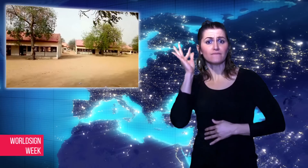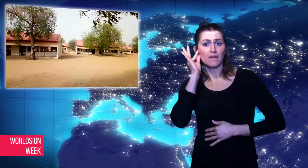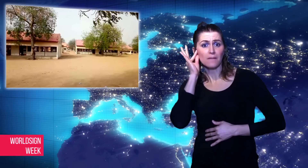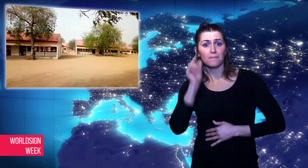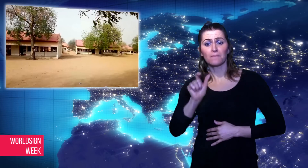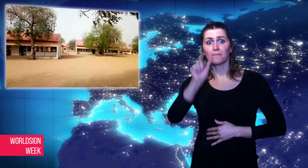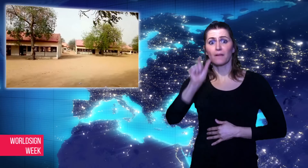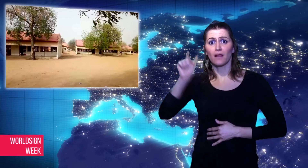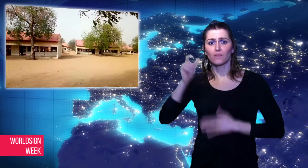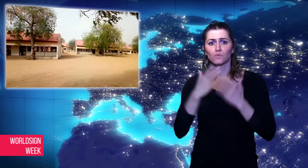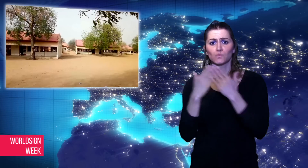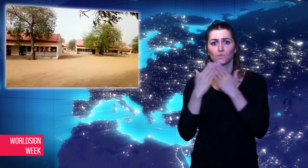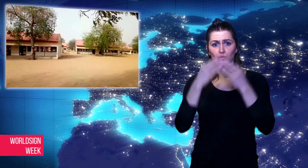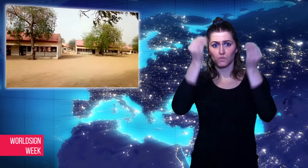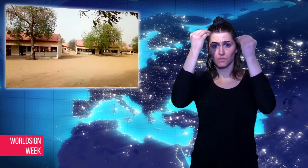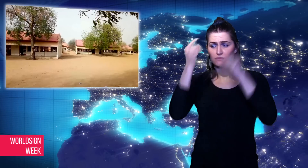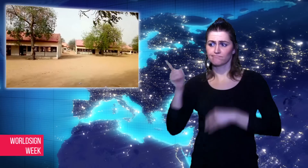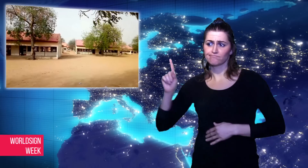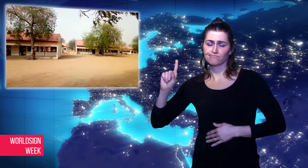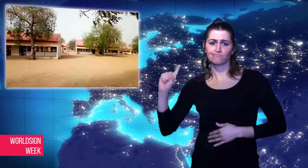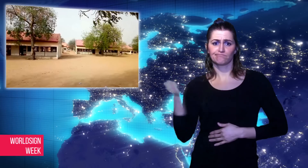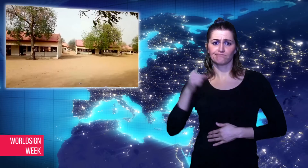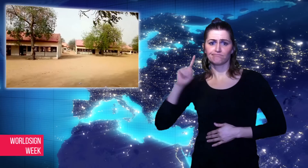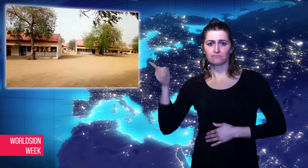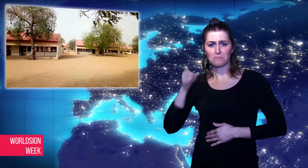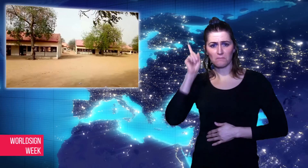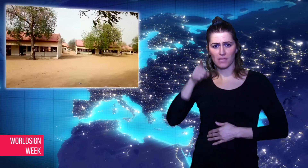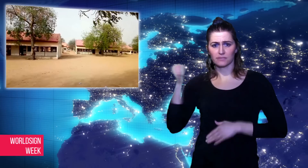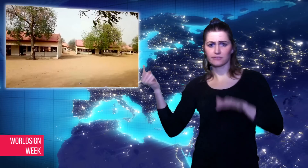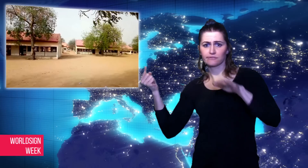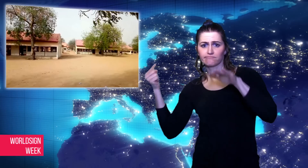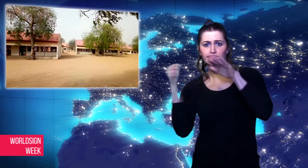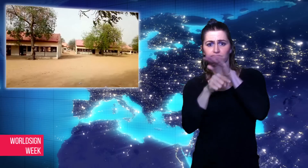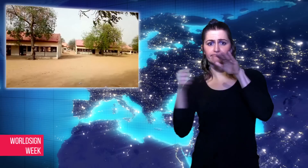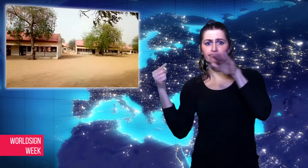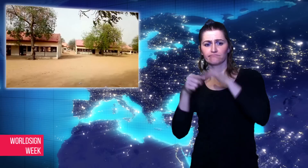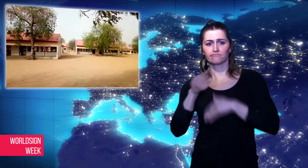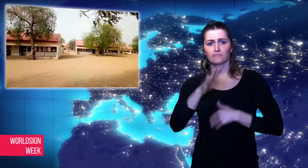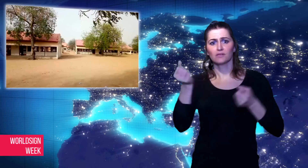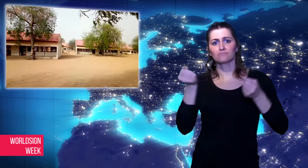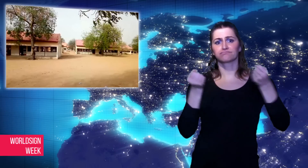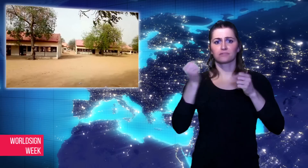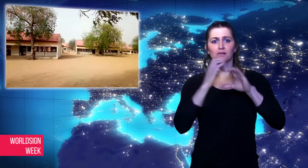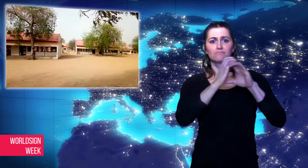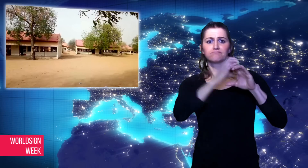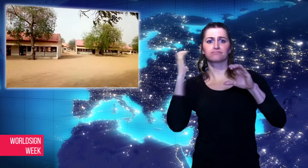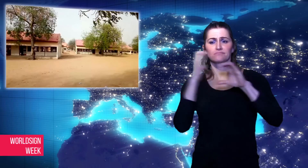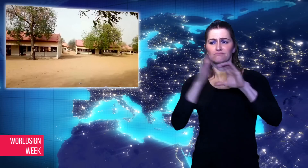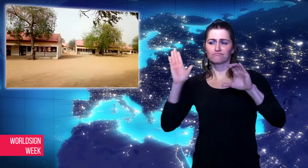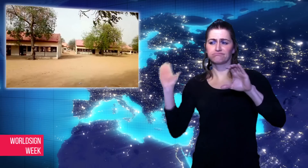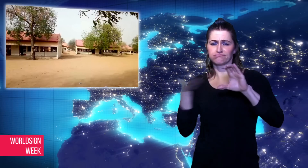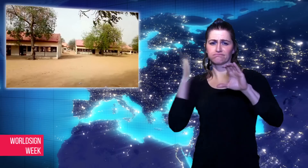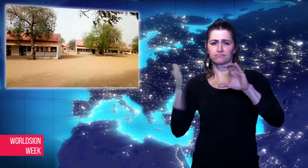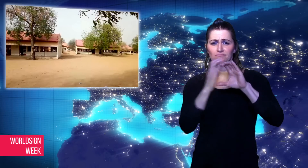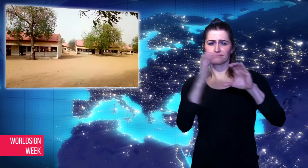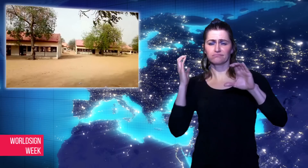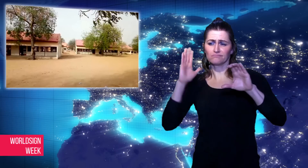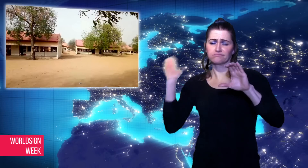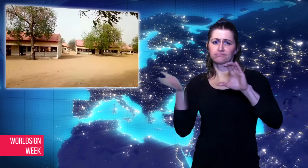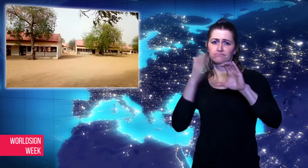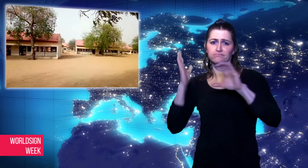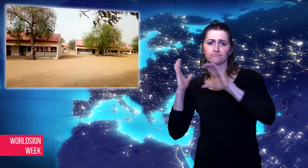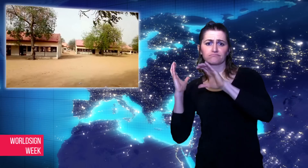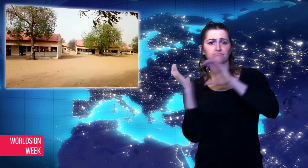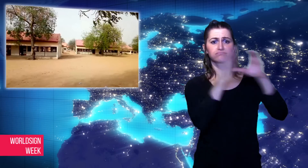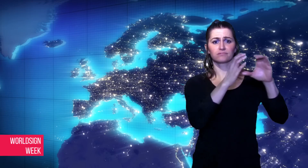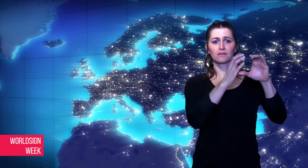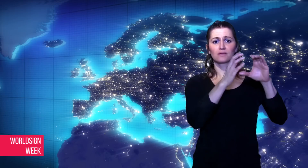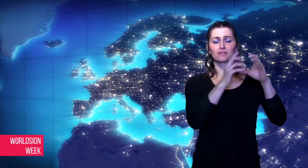fighters to enter their vehicles.